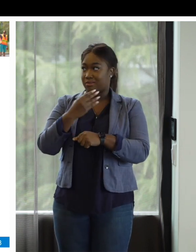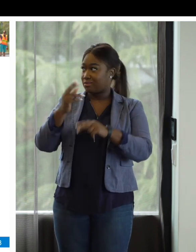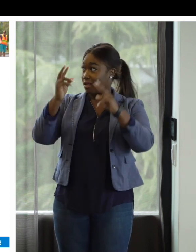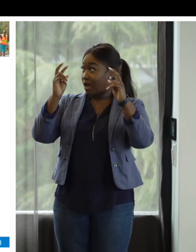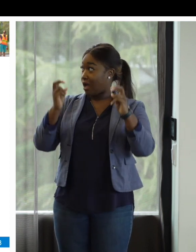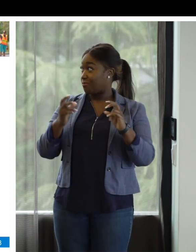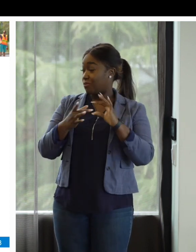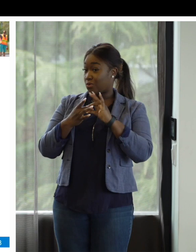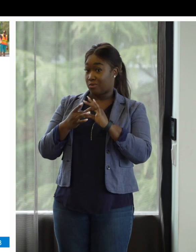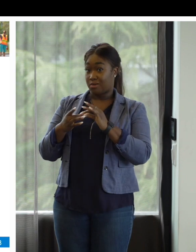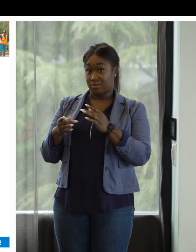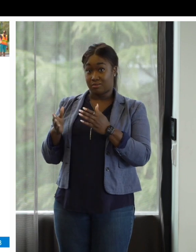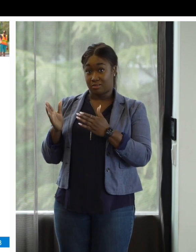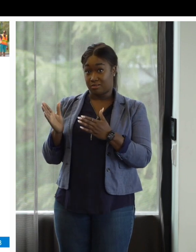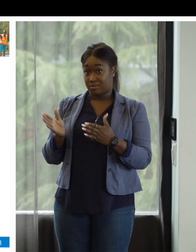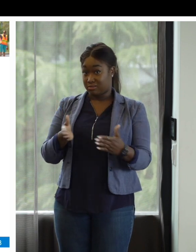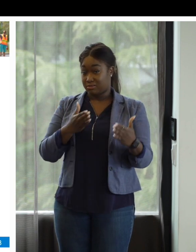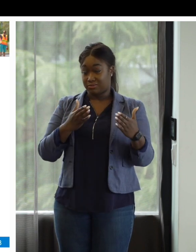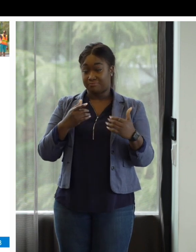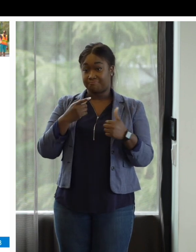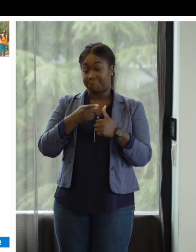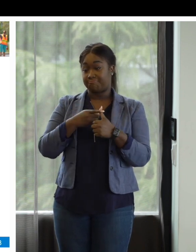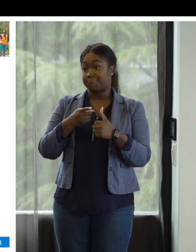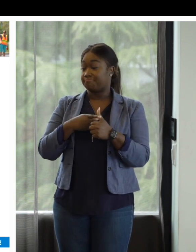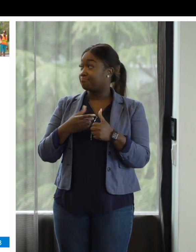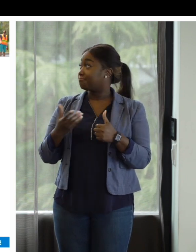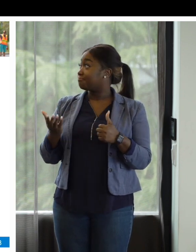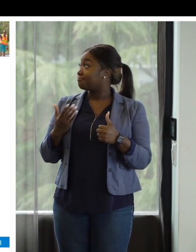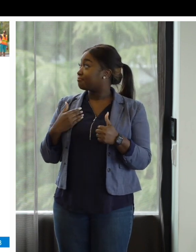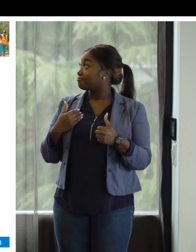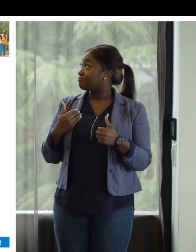initiative was to deal with institutional and programatic